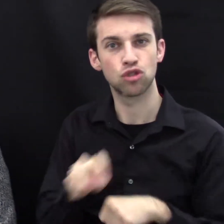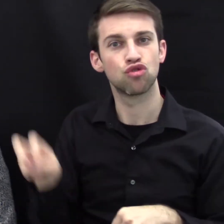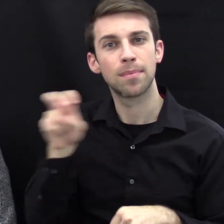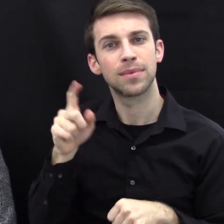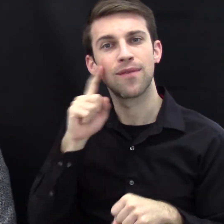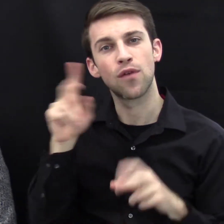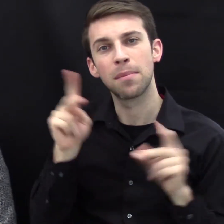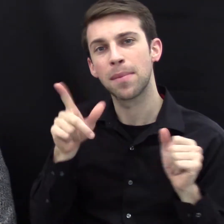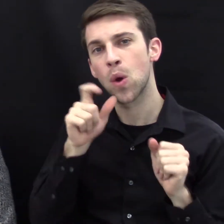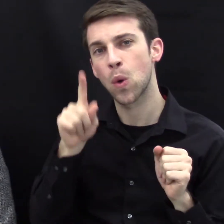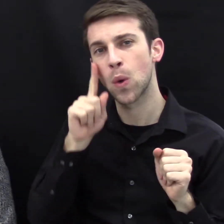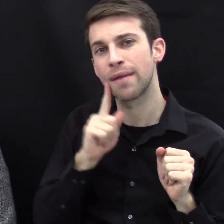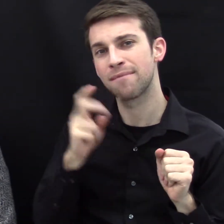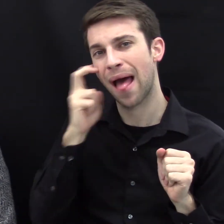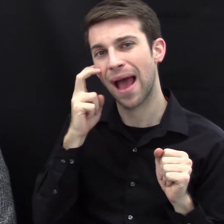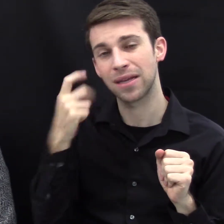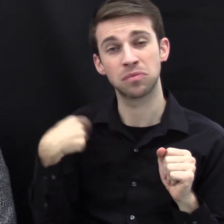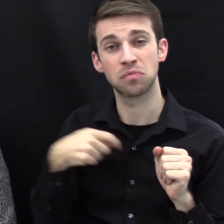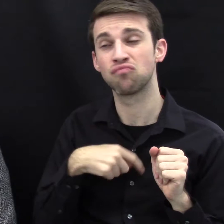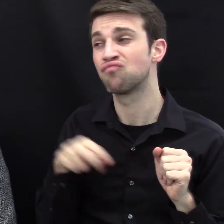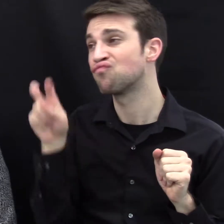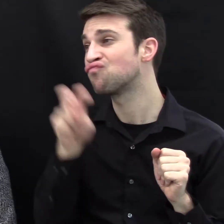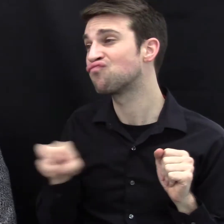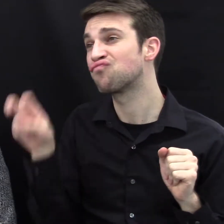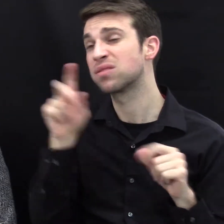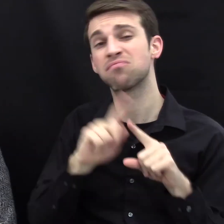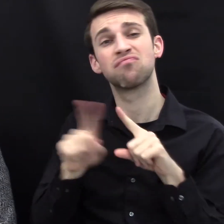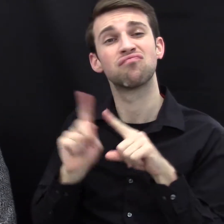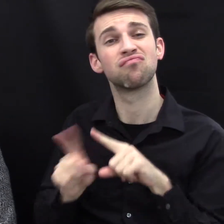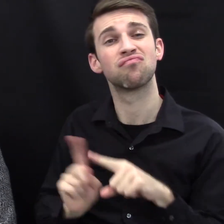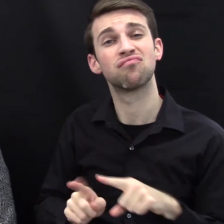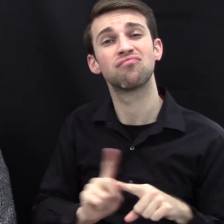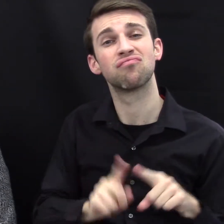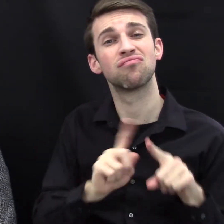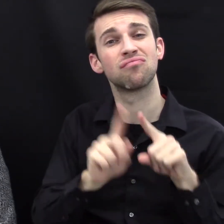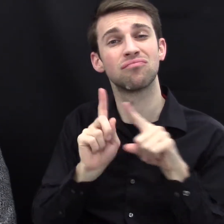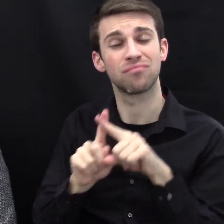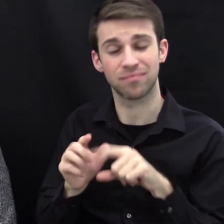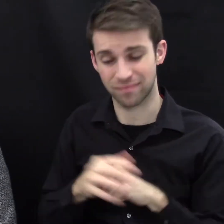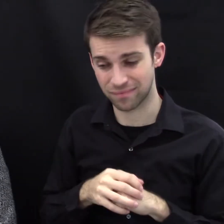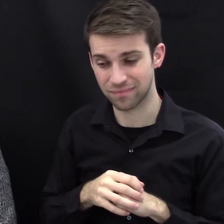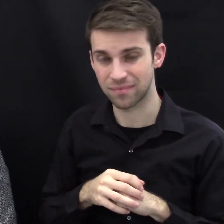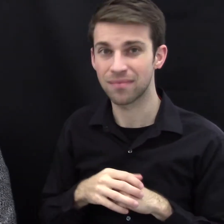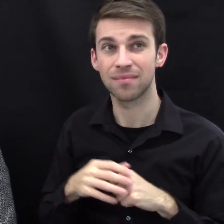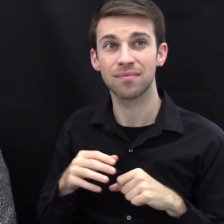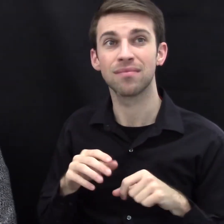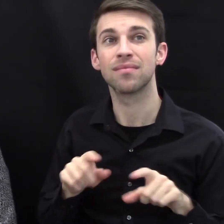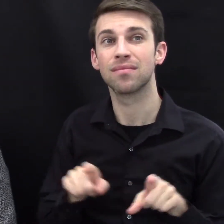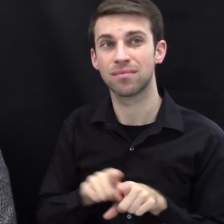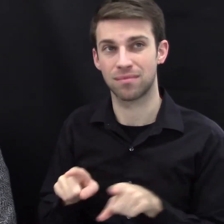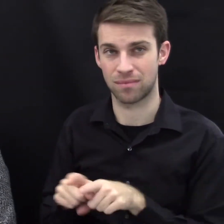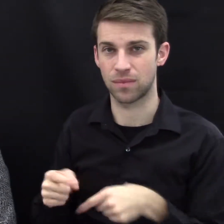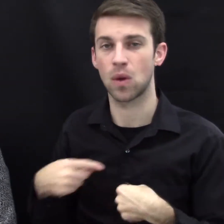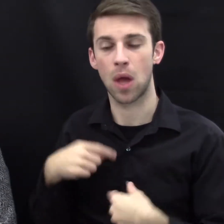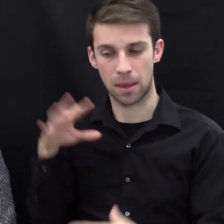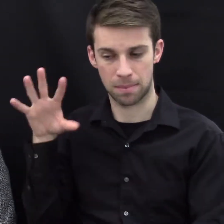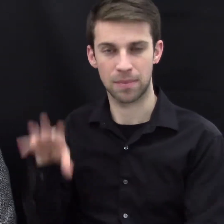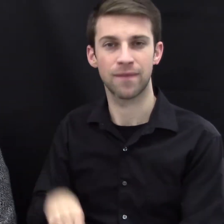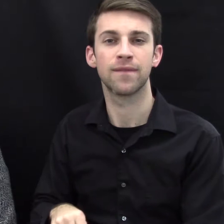deaf-blind and we travel to different places and I'm still involved with The Ohio Association of the Deaf-Blind